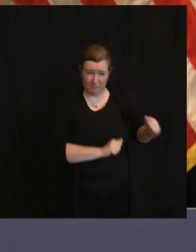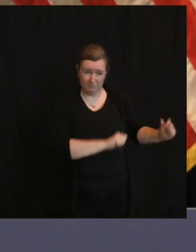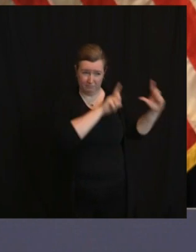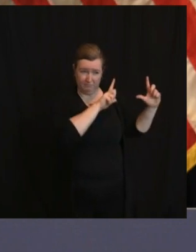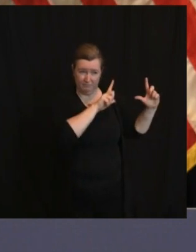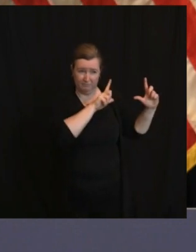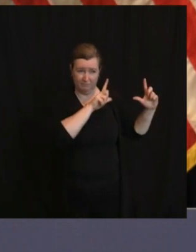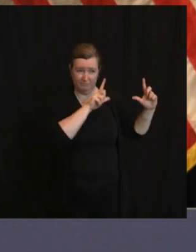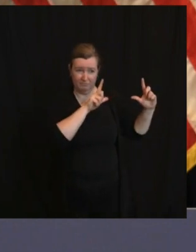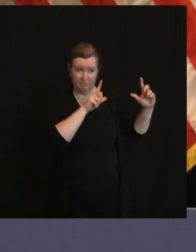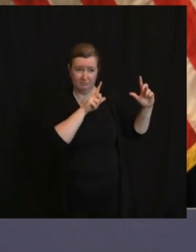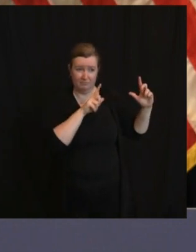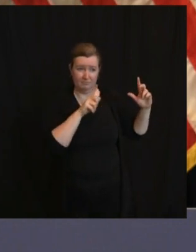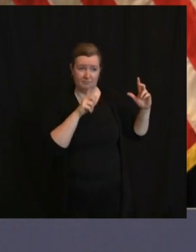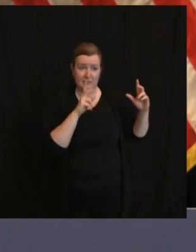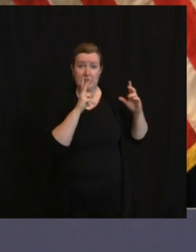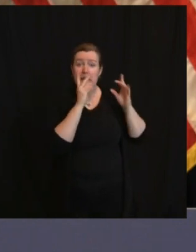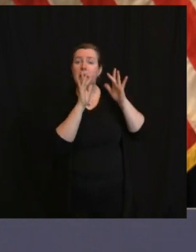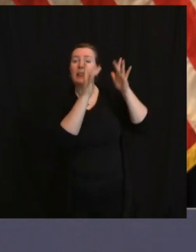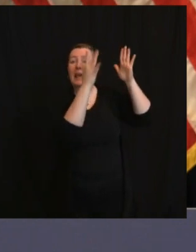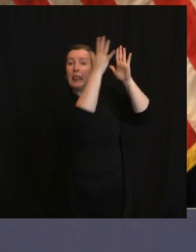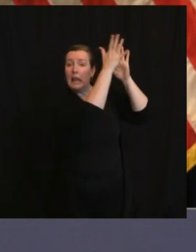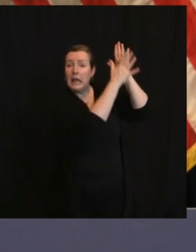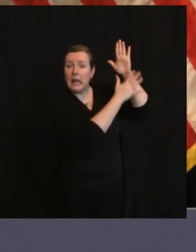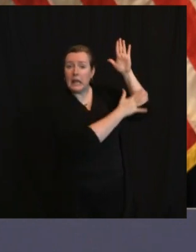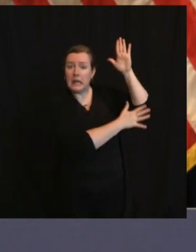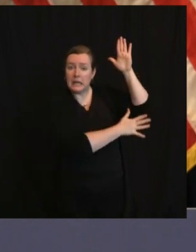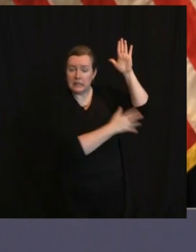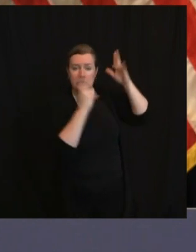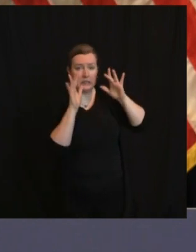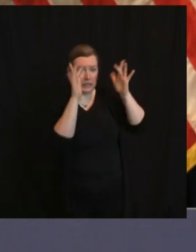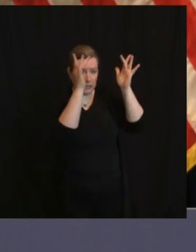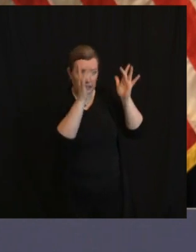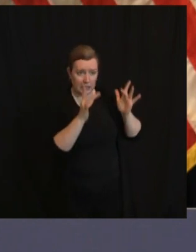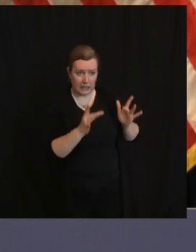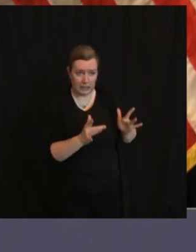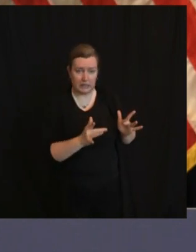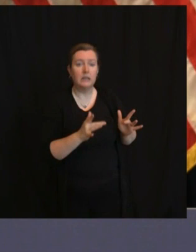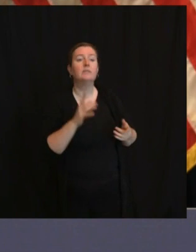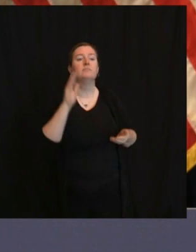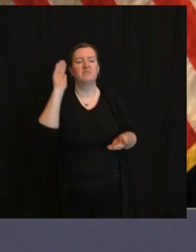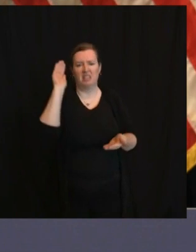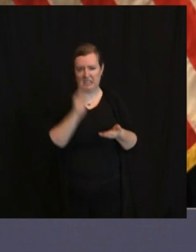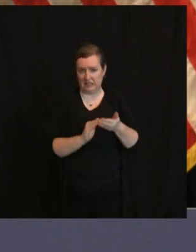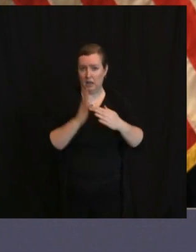I HAVE TO SAY IT'S TRUE IF YOU LOOK AT THAT HEAT MAP AND THE HOSPITALIZATIONS, WE HAVE GOOD